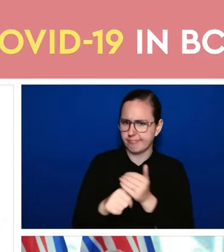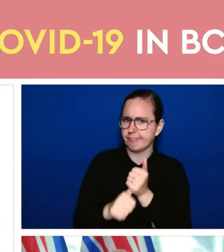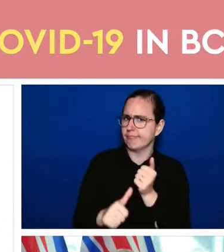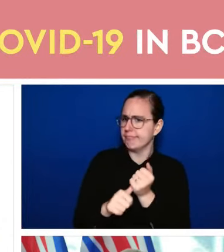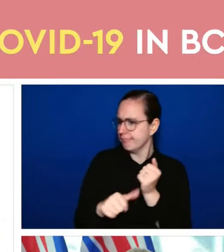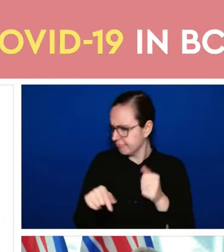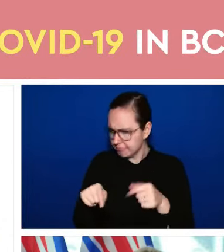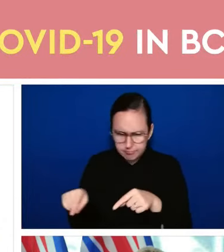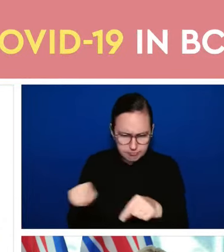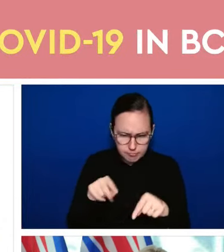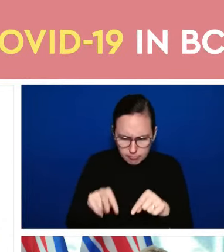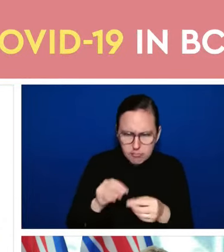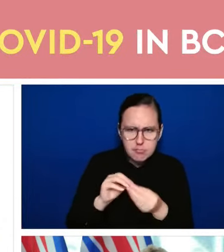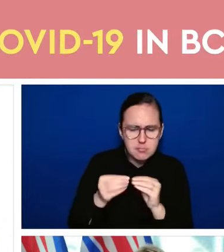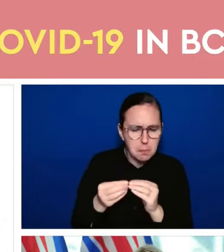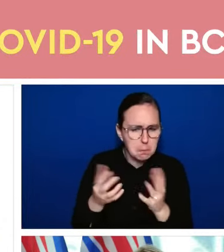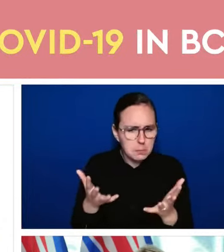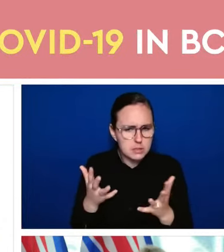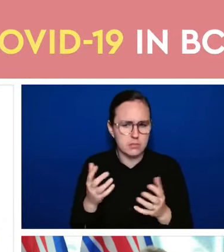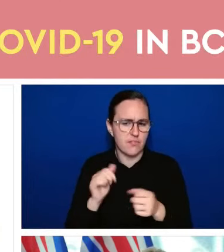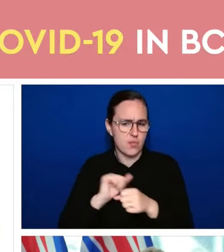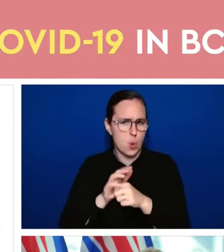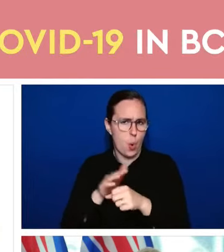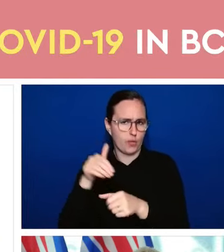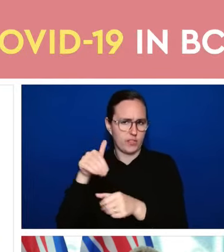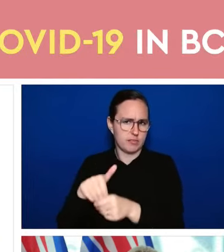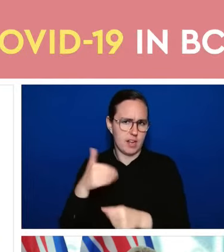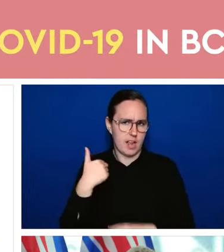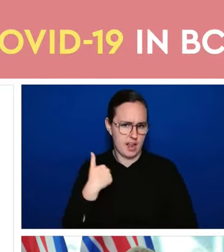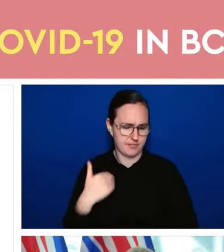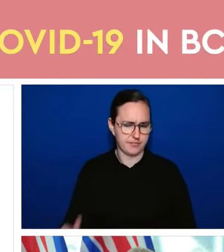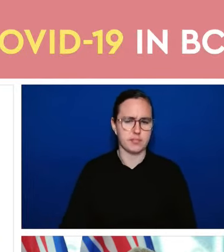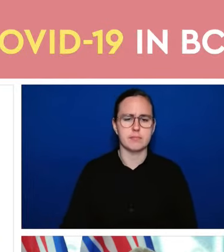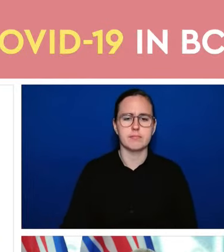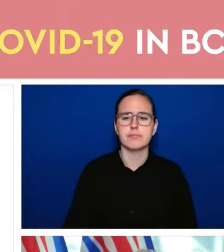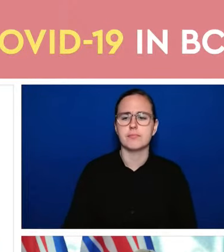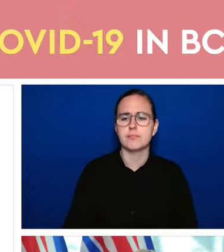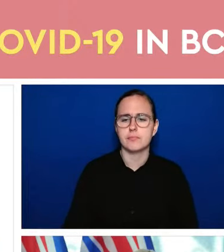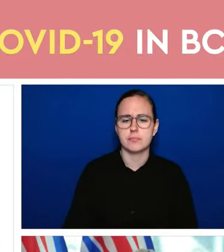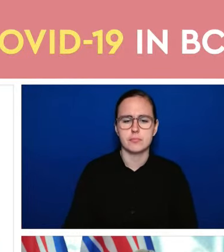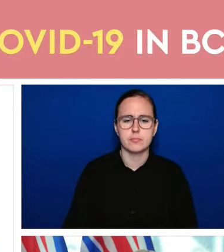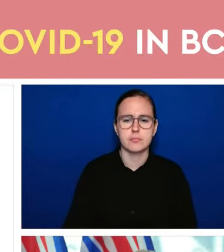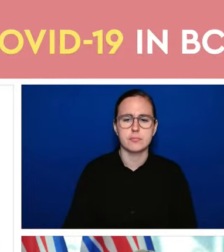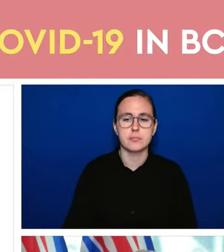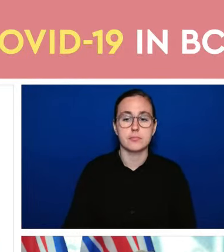the modelling and showed where we are now on the trajectory